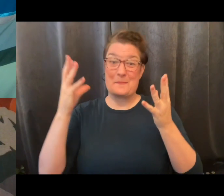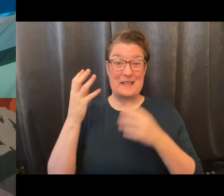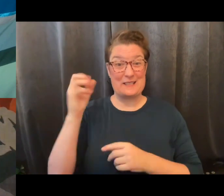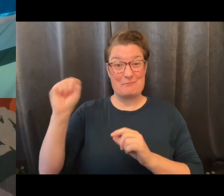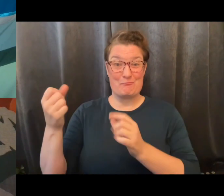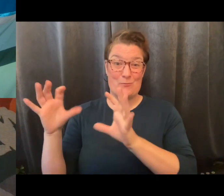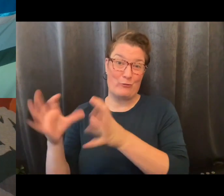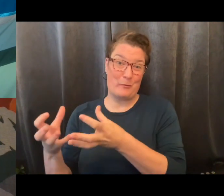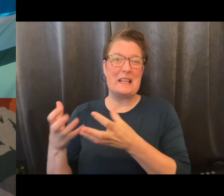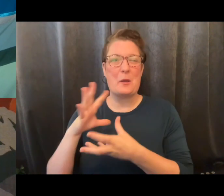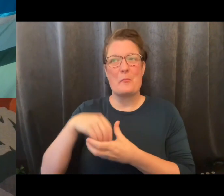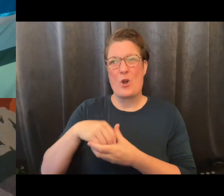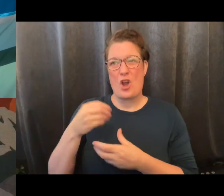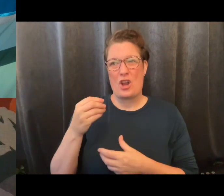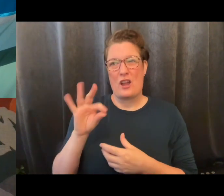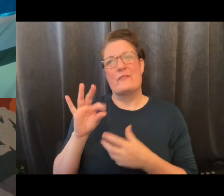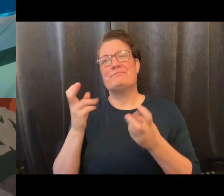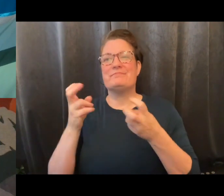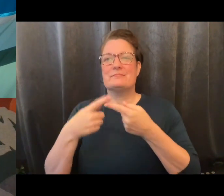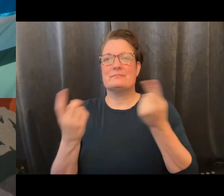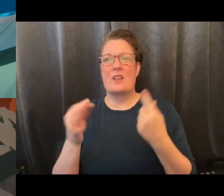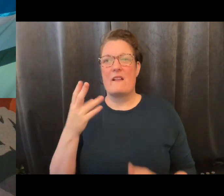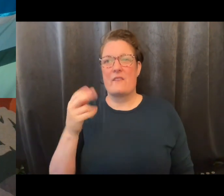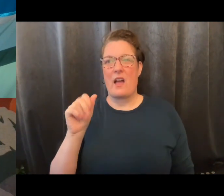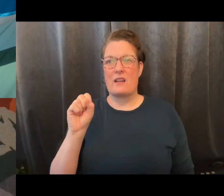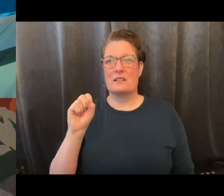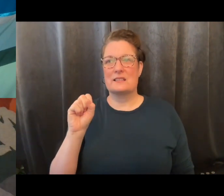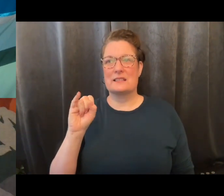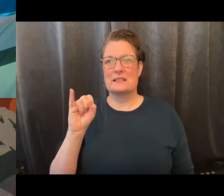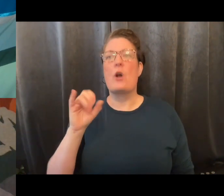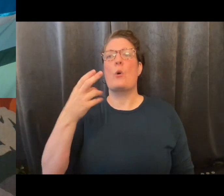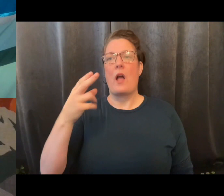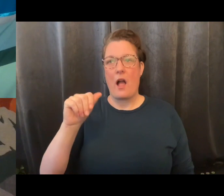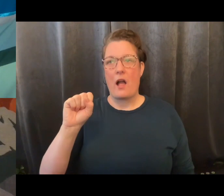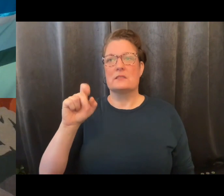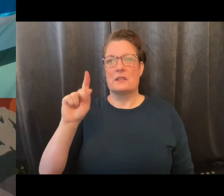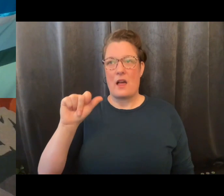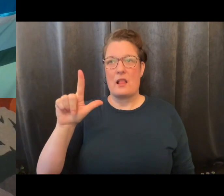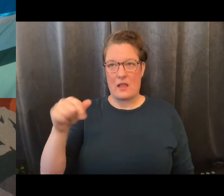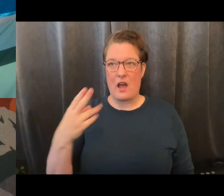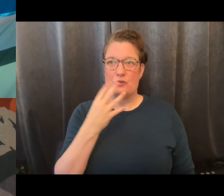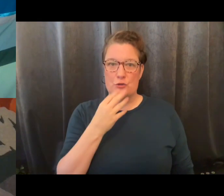Um, and also influenced the Mussar movement, which is the system for looking at ourselves and cultivating soul traits.